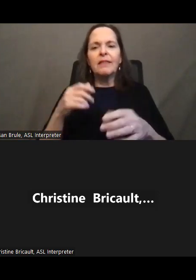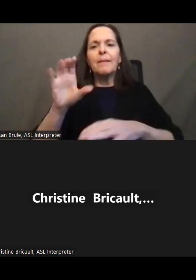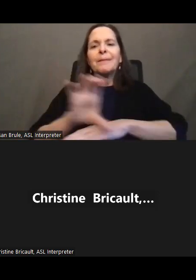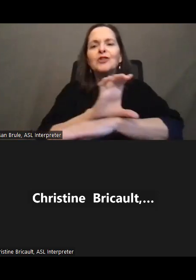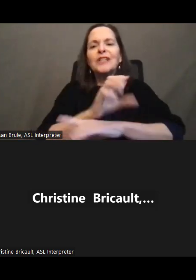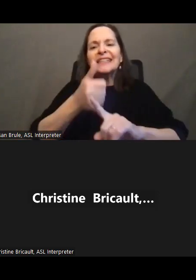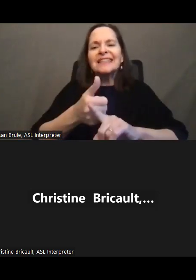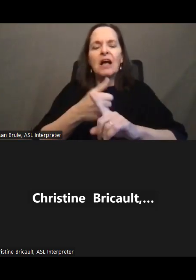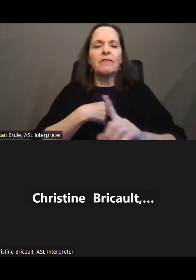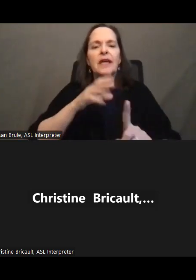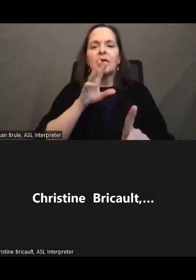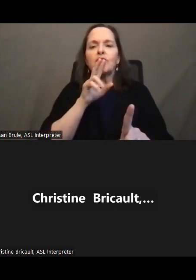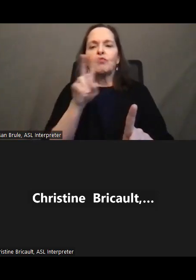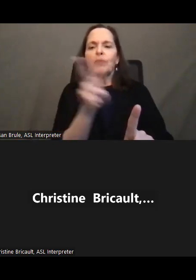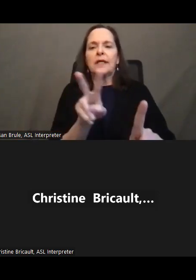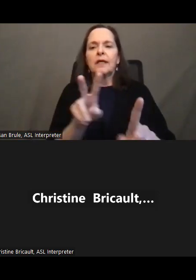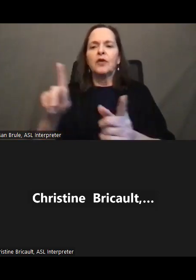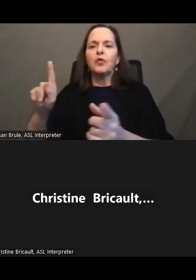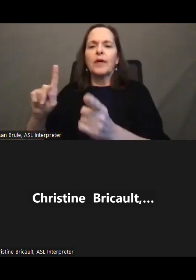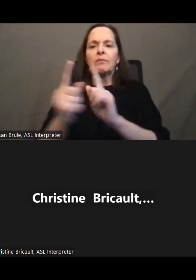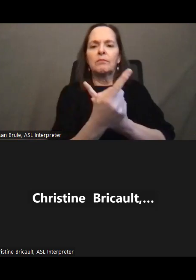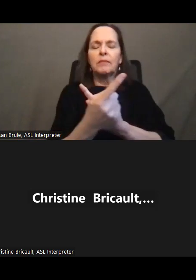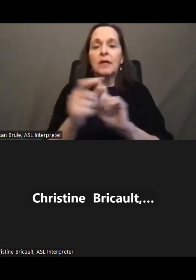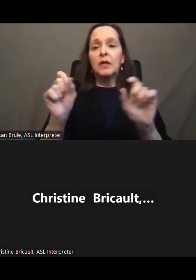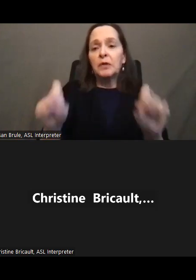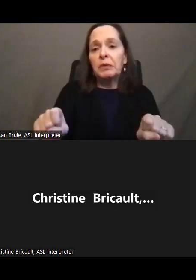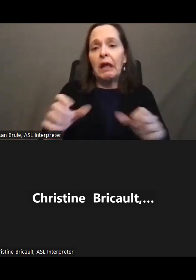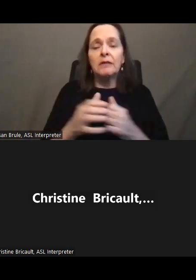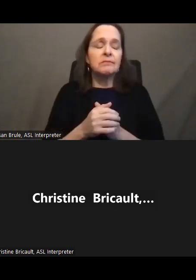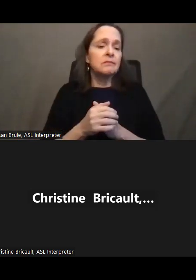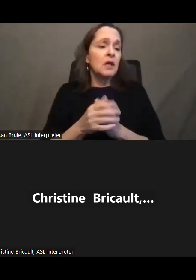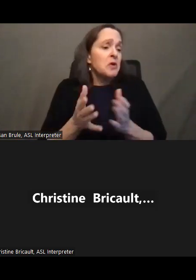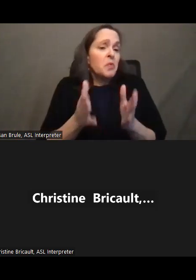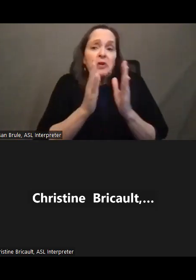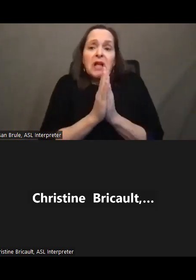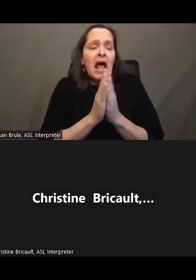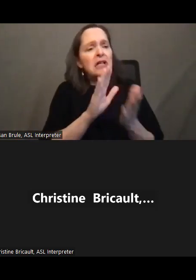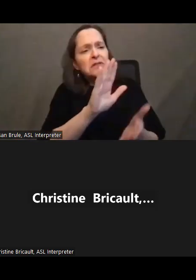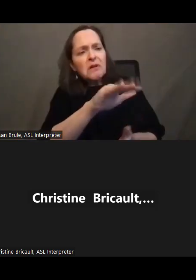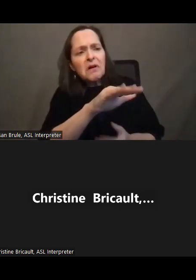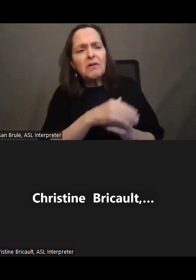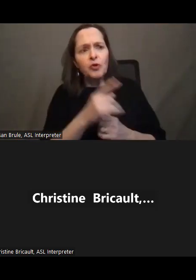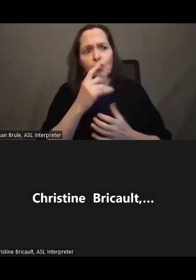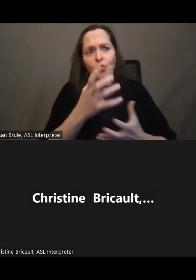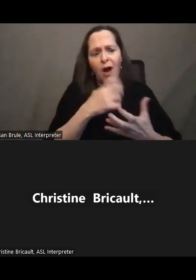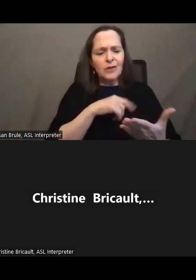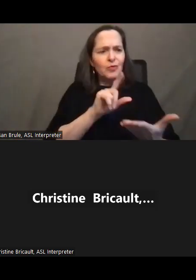You might ask if there are magnification devices that could work. Depending on his level of sight.